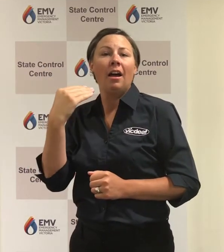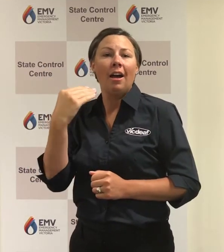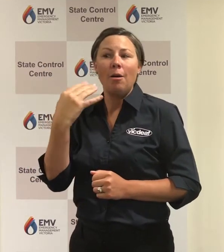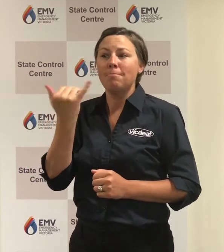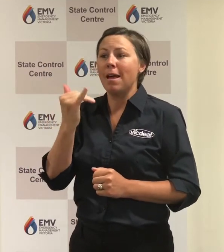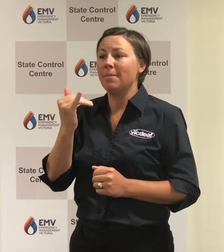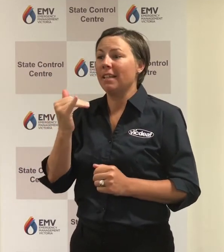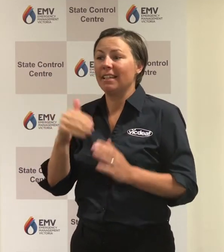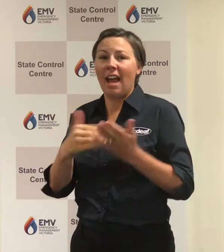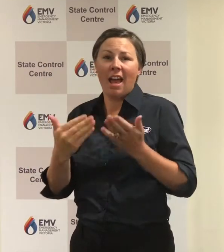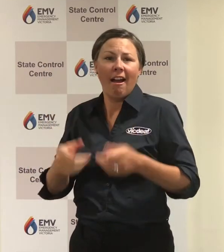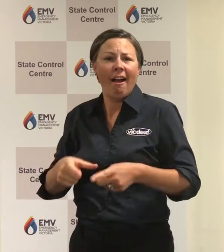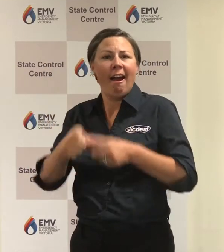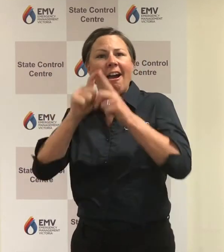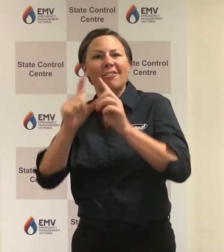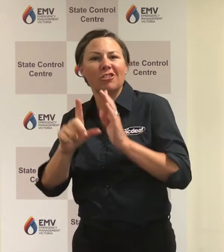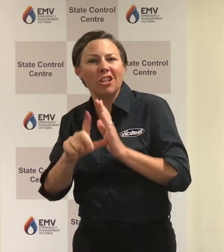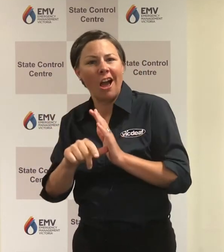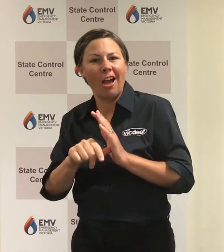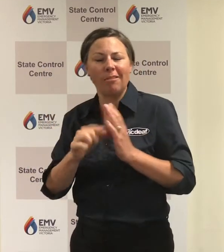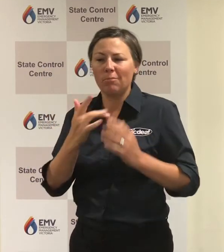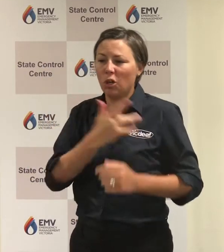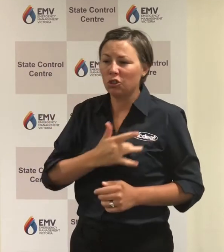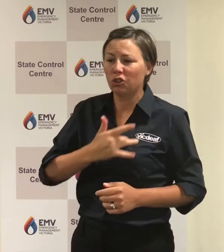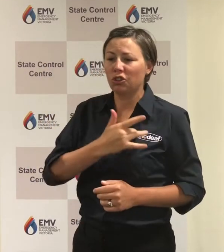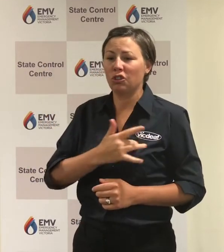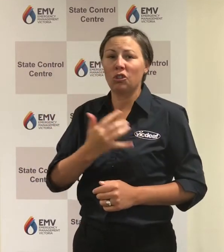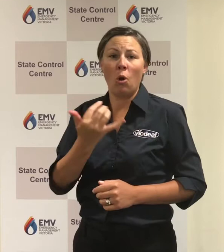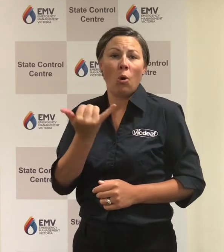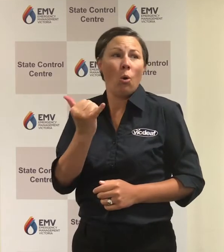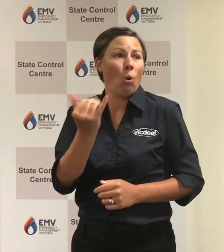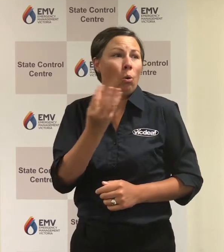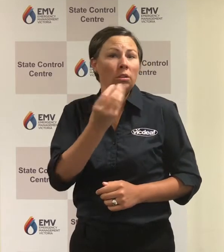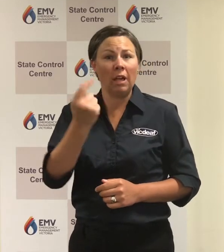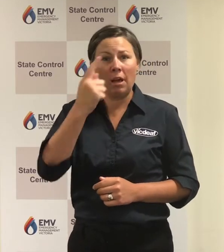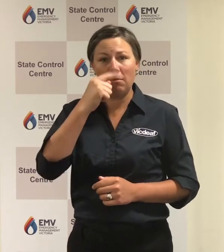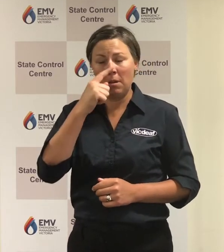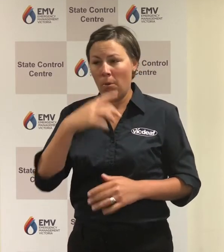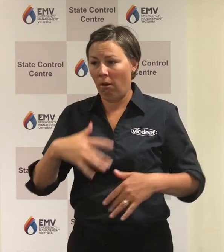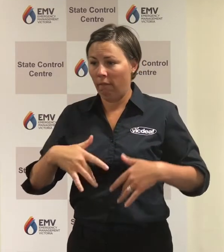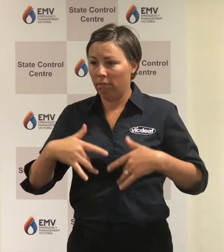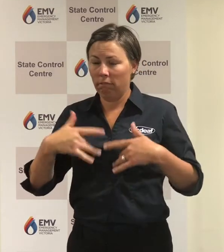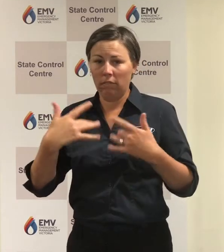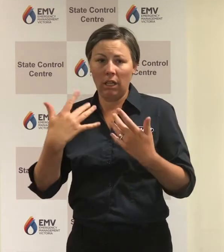Or it even could be people who just feel very deeply involved and sympathetic with those